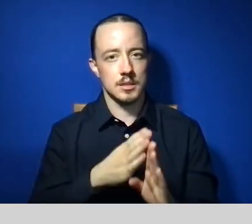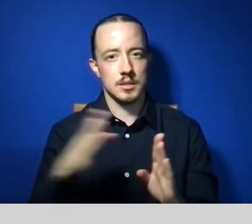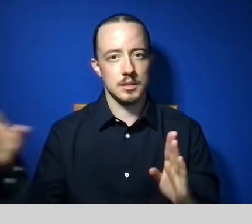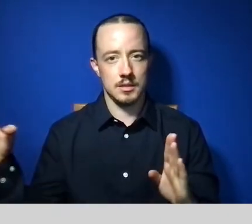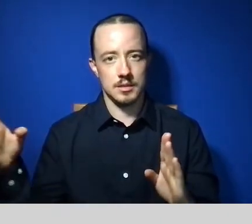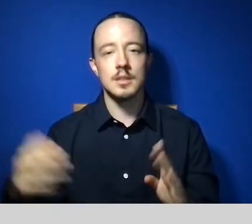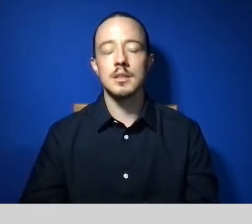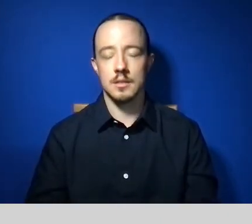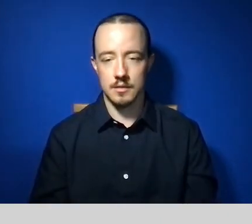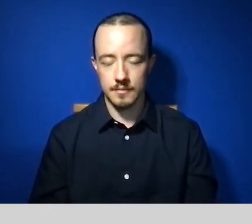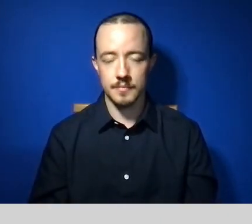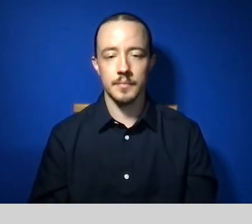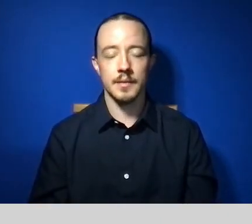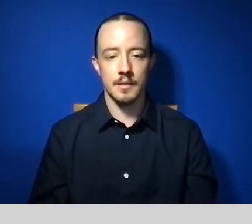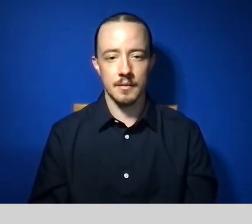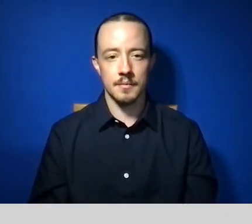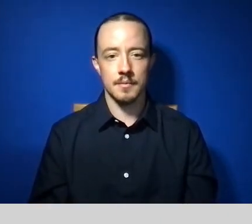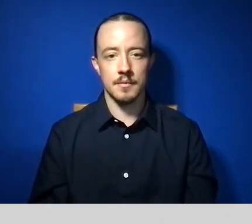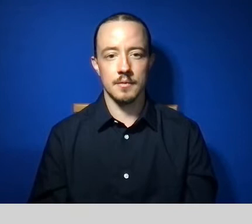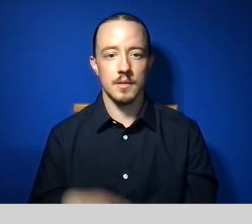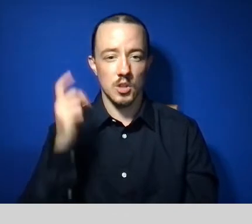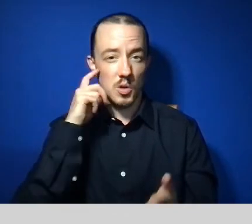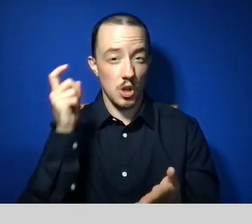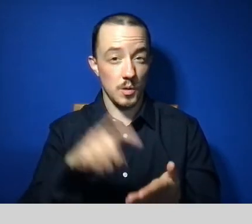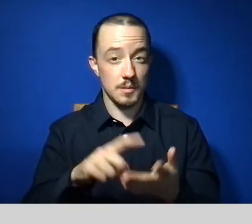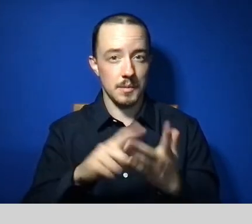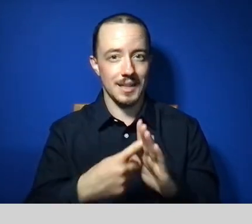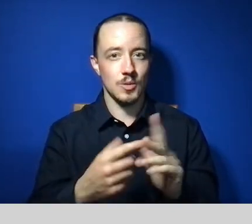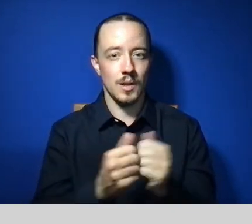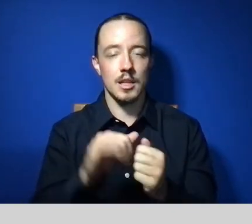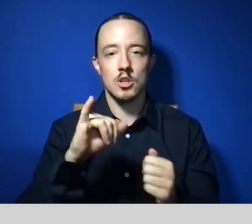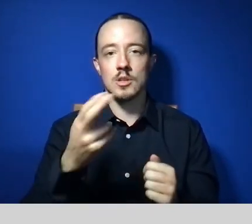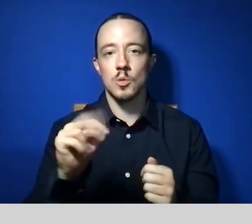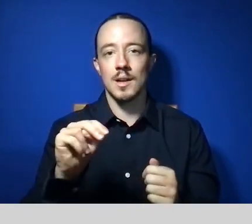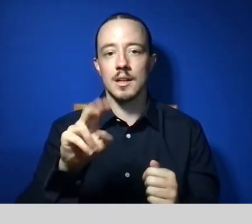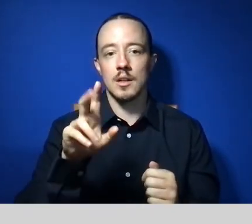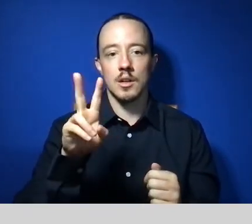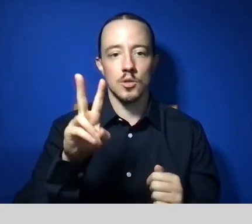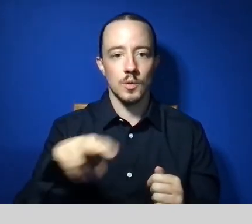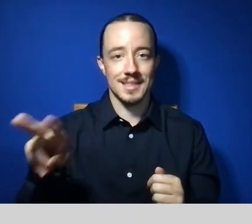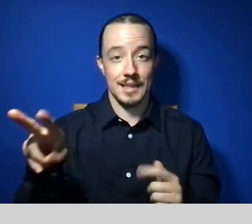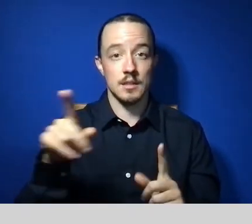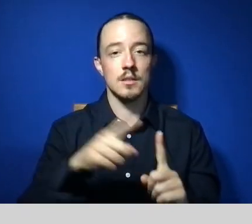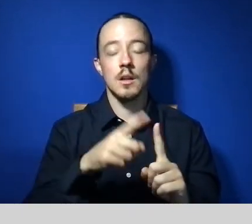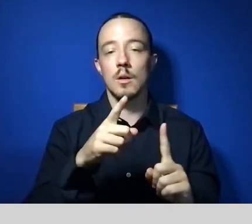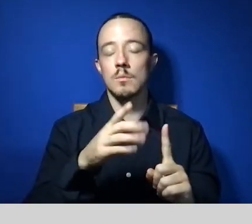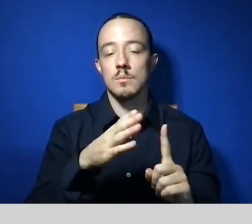Okay. And notice that it begins with January 22nd, 2020 is when